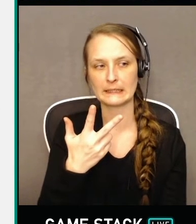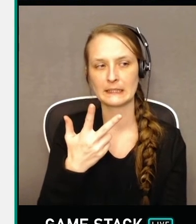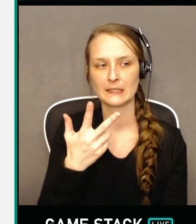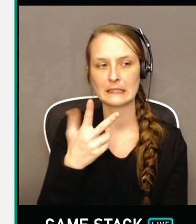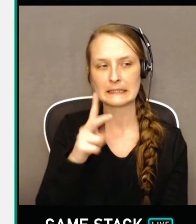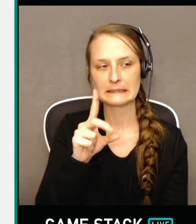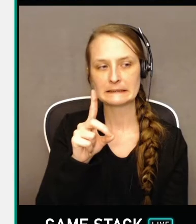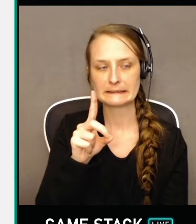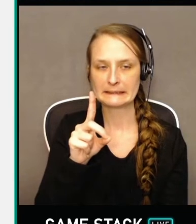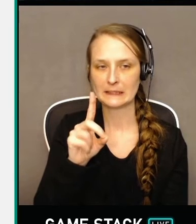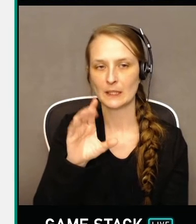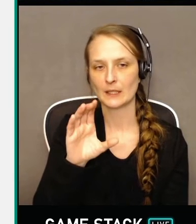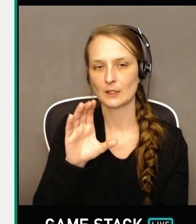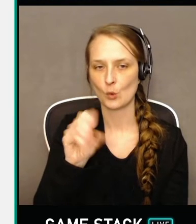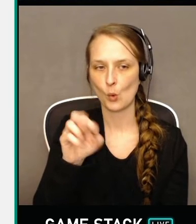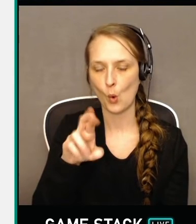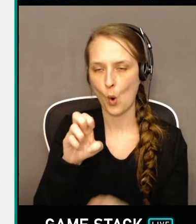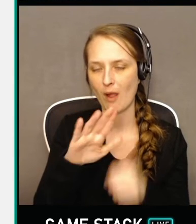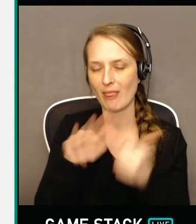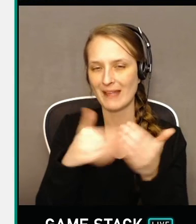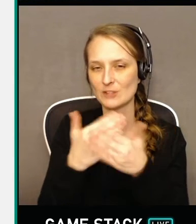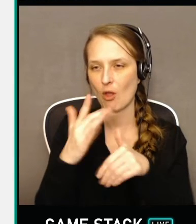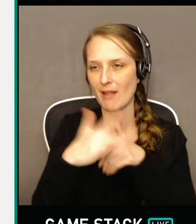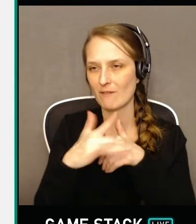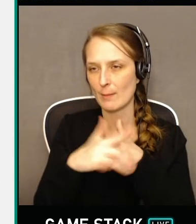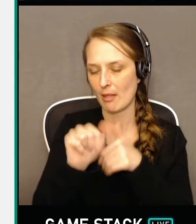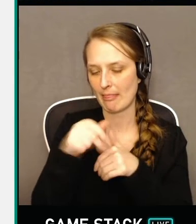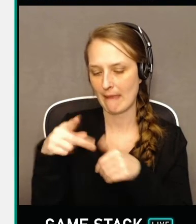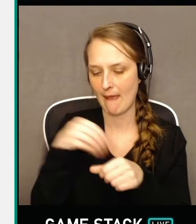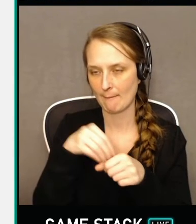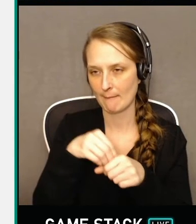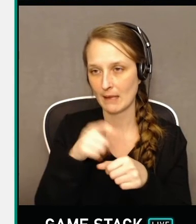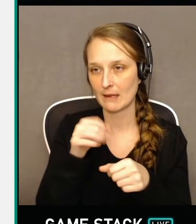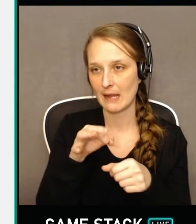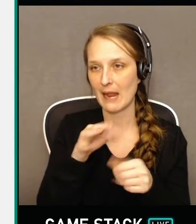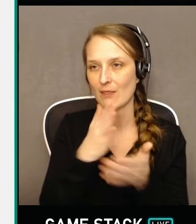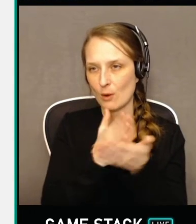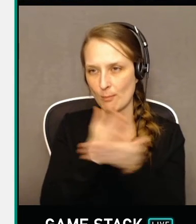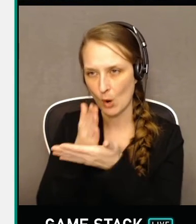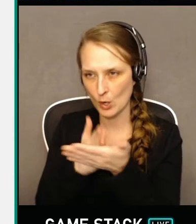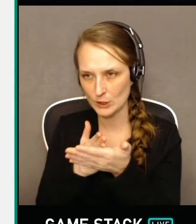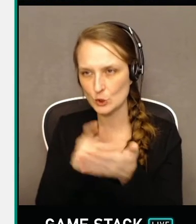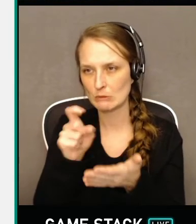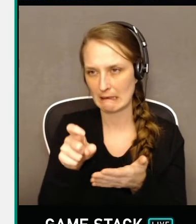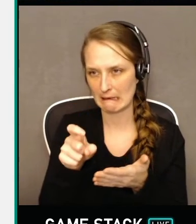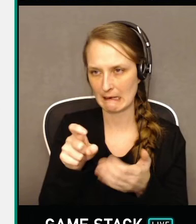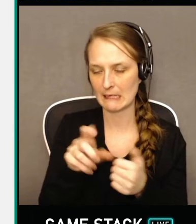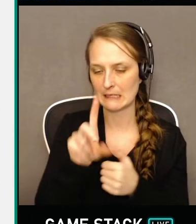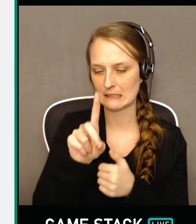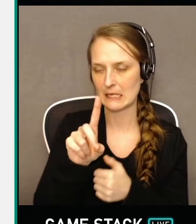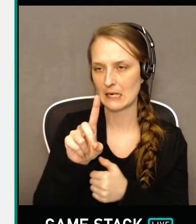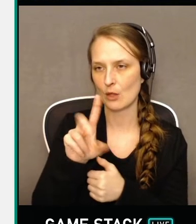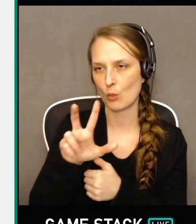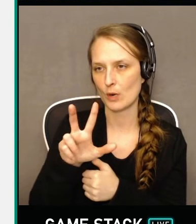include app local with their app, as well as the components needed for devs to build against the included D3D12 core.